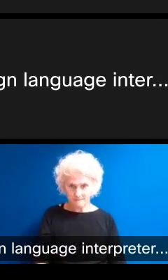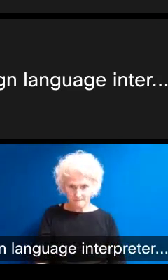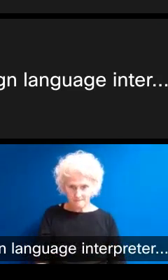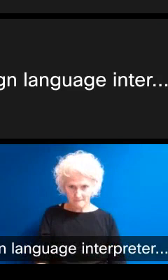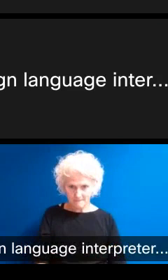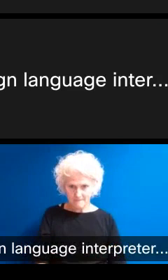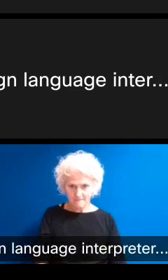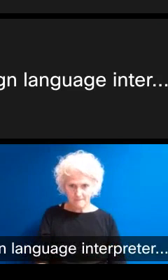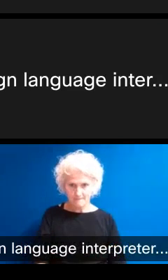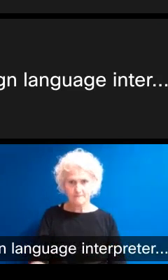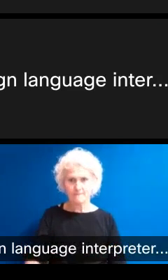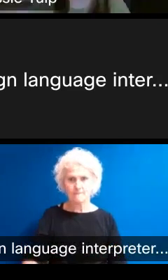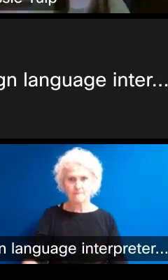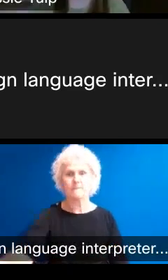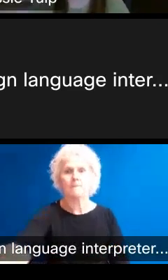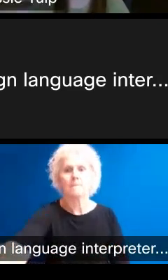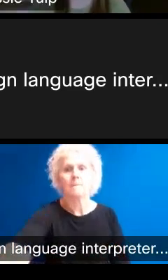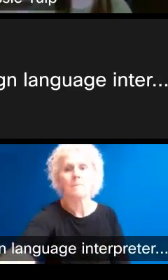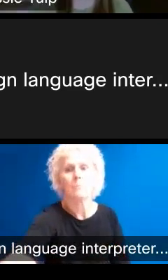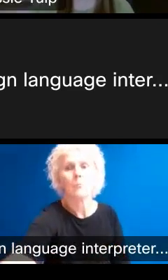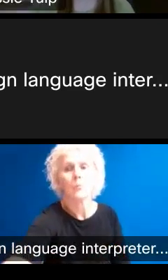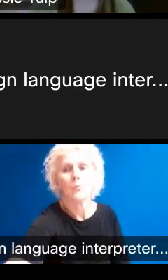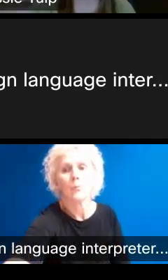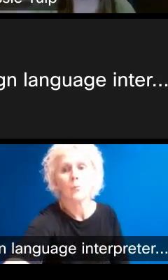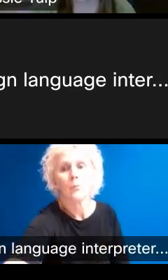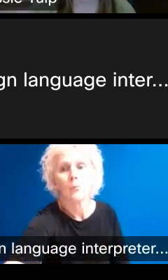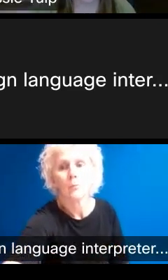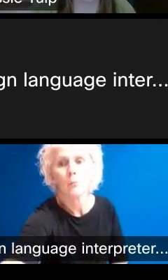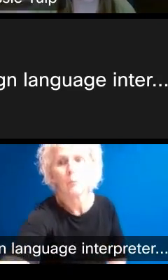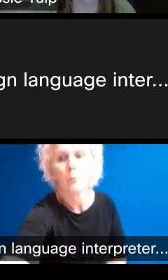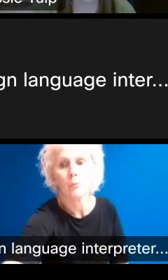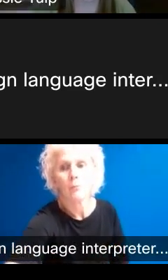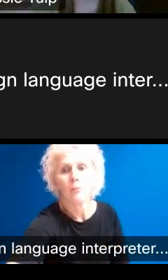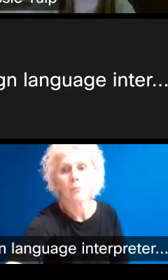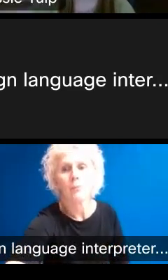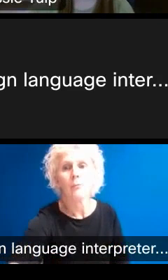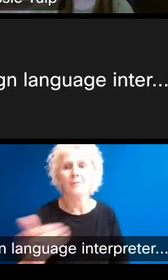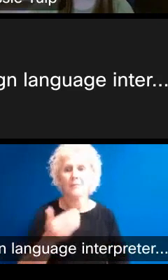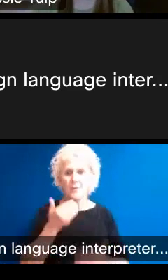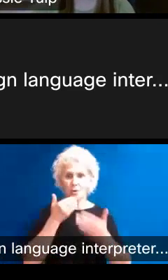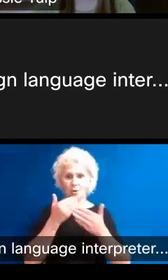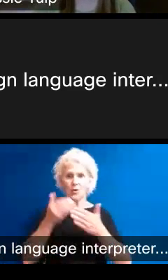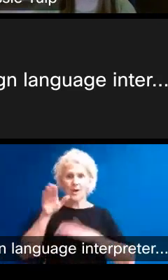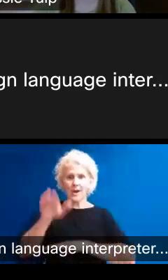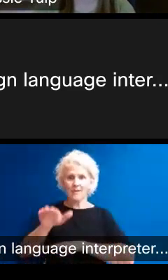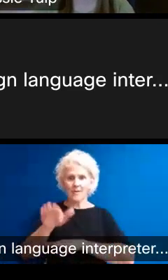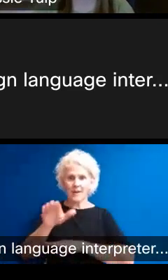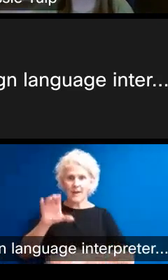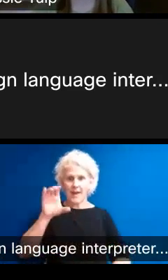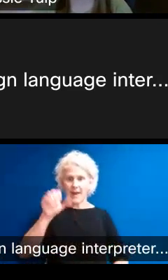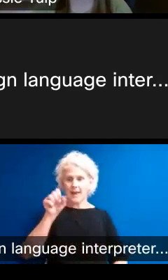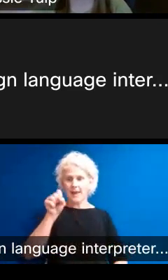[Cassie] All right, good afternoon everybody. I am Cassie Tulp. I'm a regional resource specialist